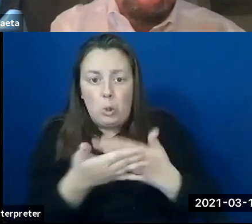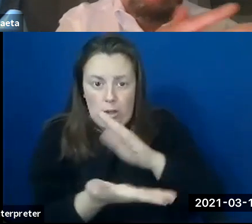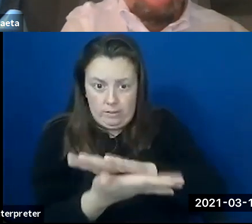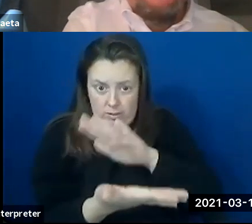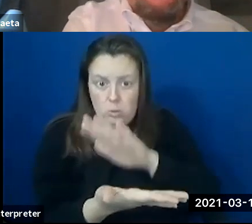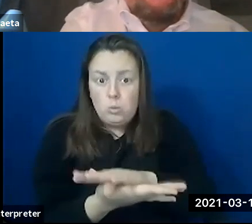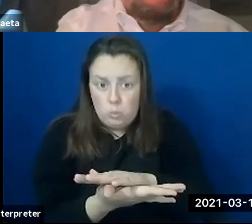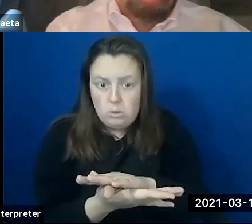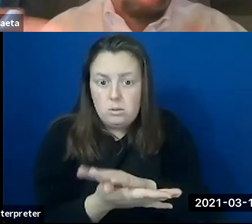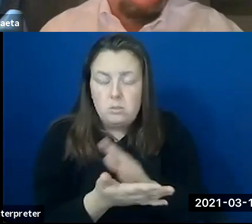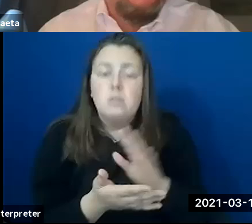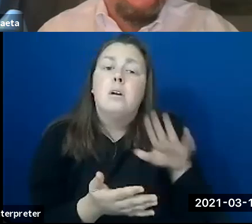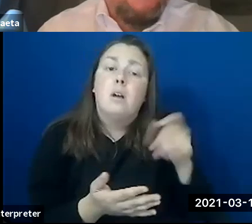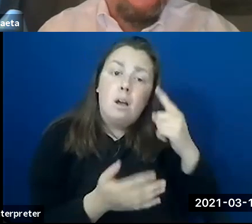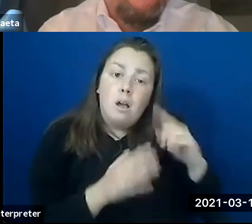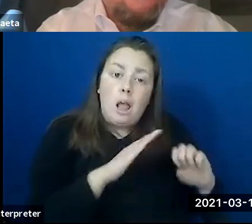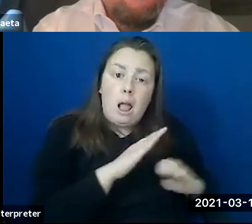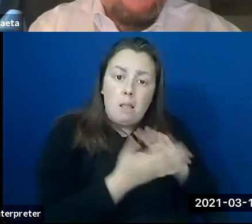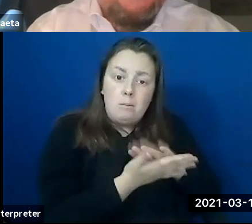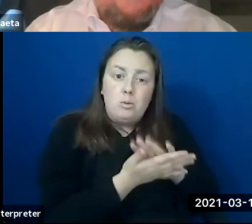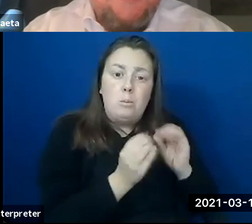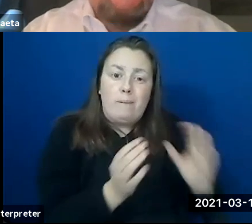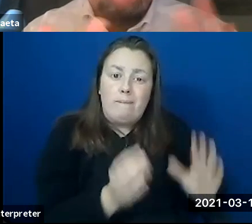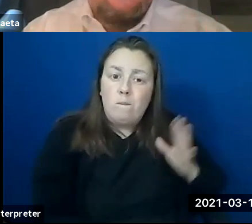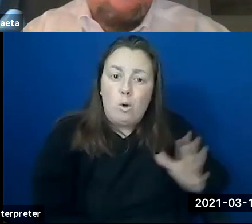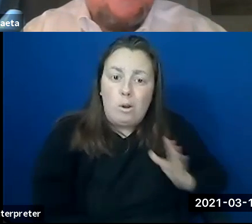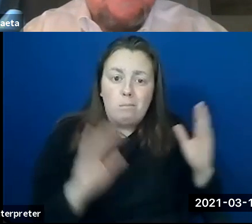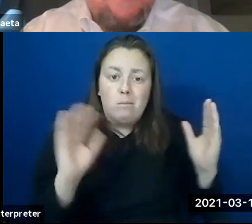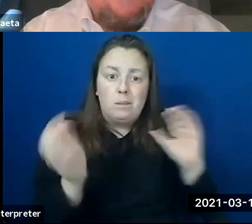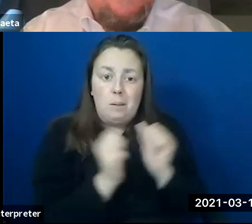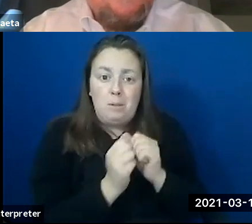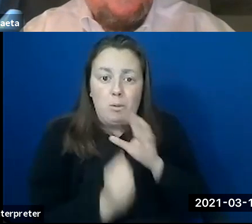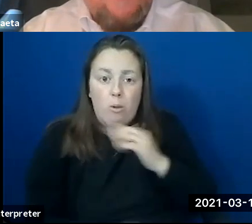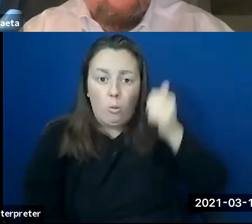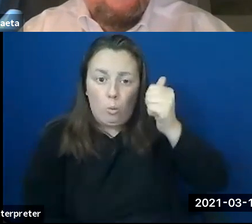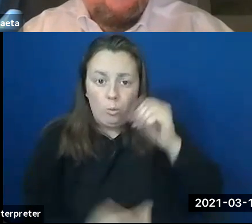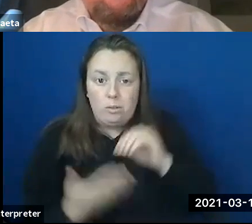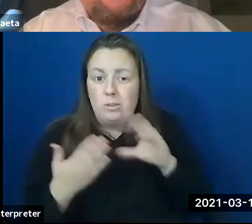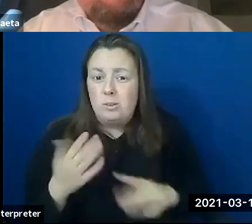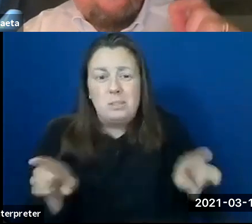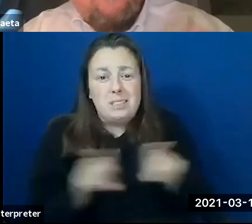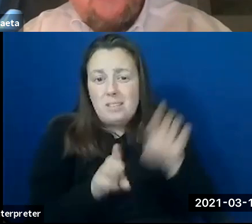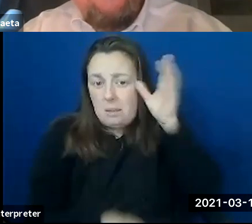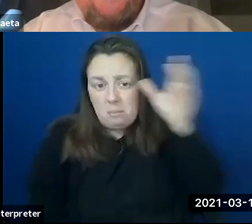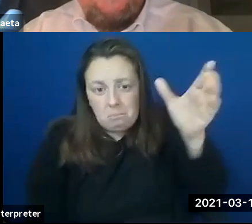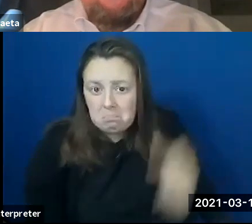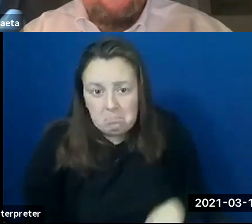Joseph Baeta: it's more formal at the elementary than it is at the secondary but it's the same idea, and that will include that if you have a child.